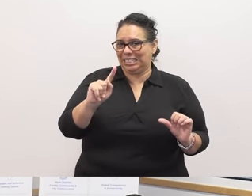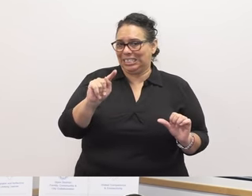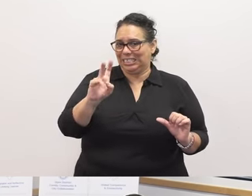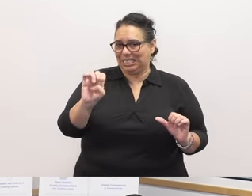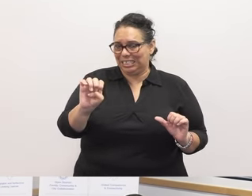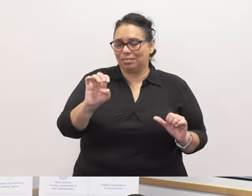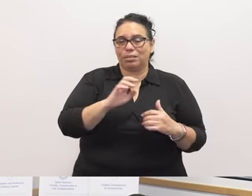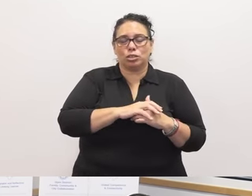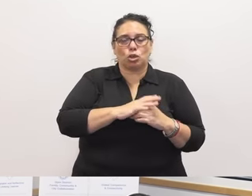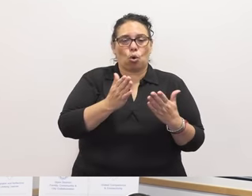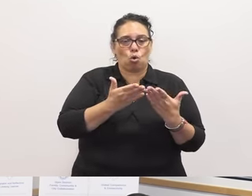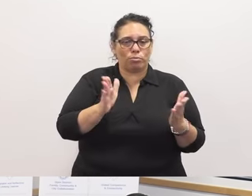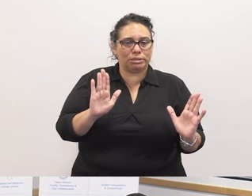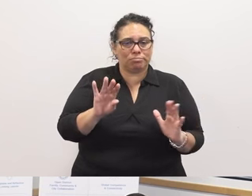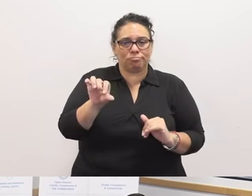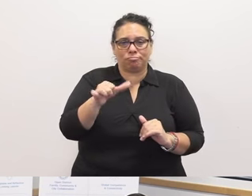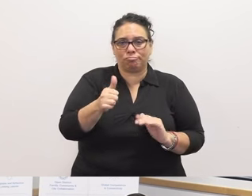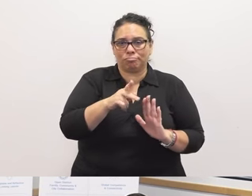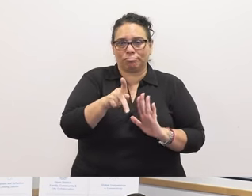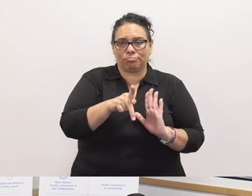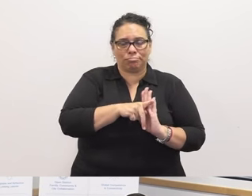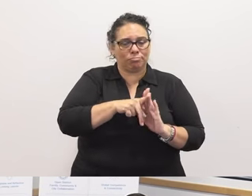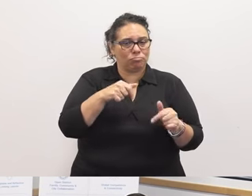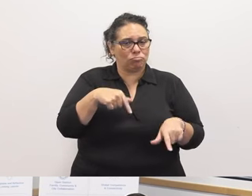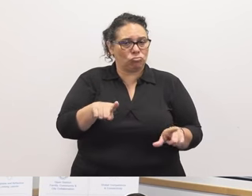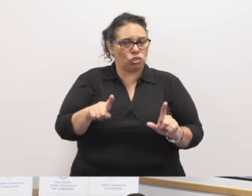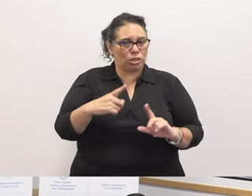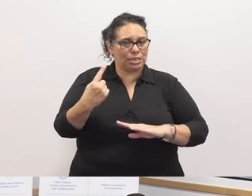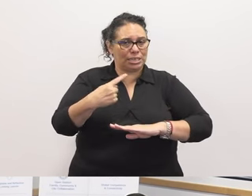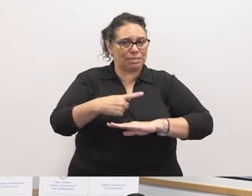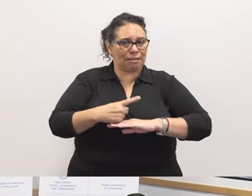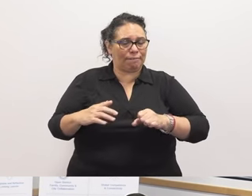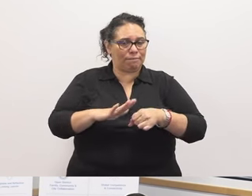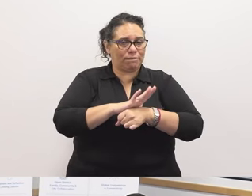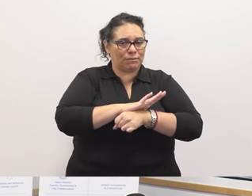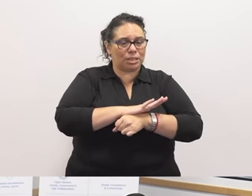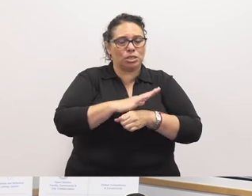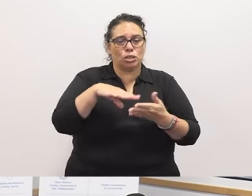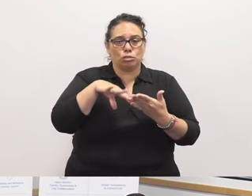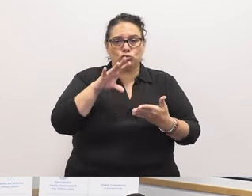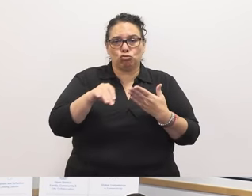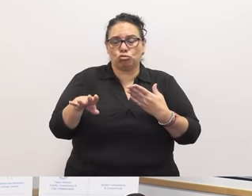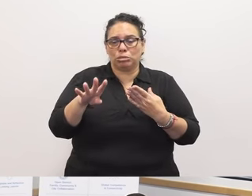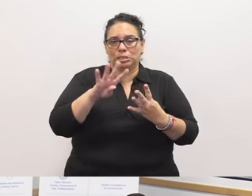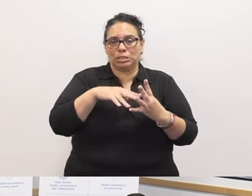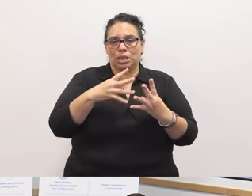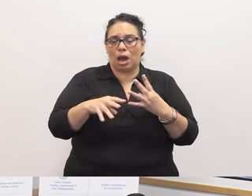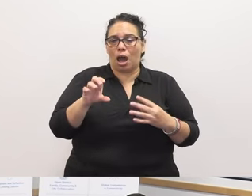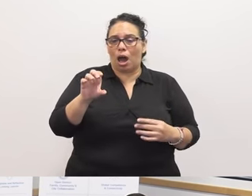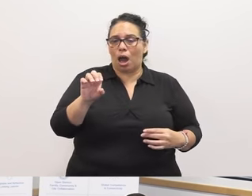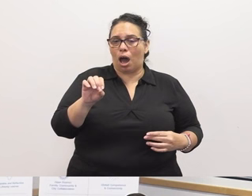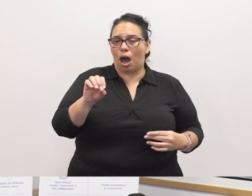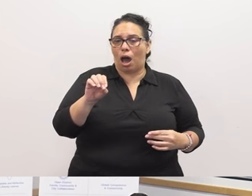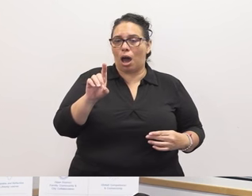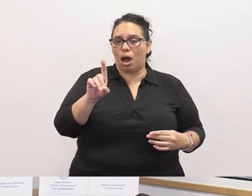So this opens up another period of the day where we need to fill the student's schedule. So Odyssey, which J.T. is in,